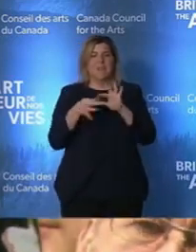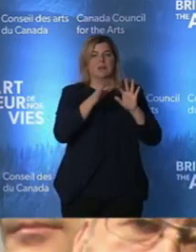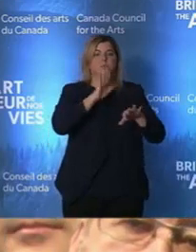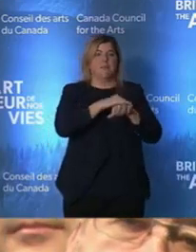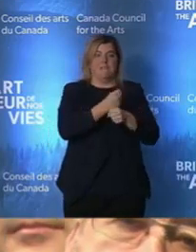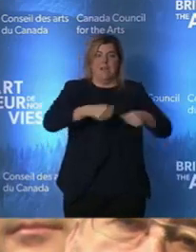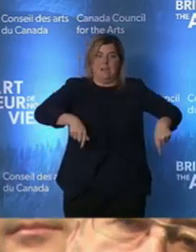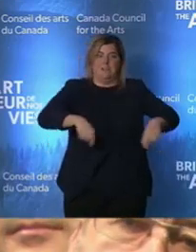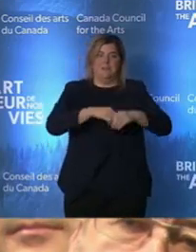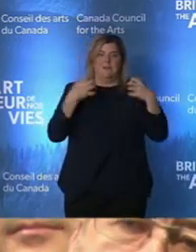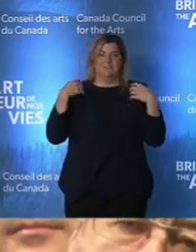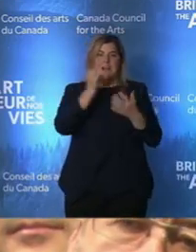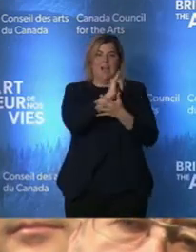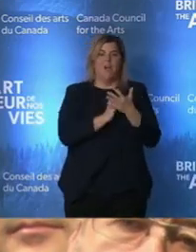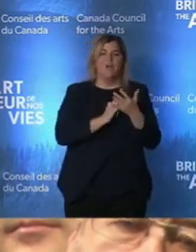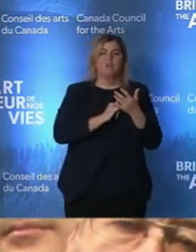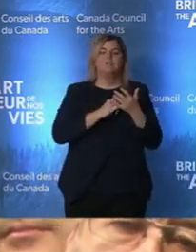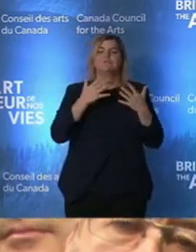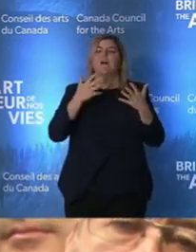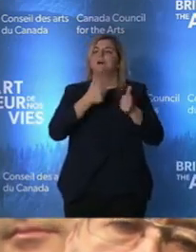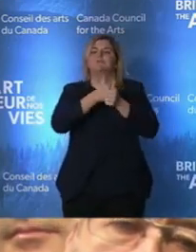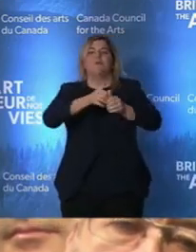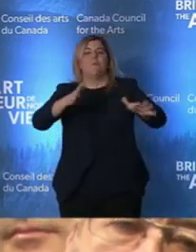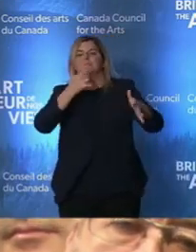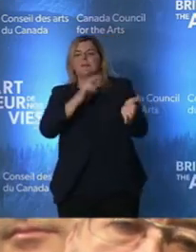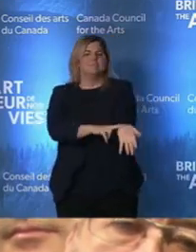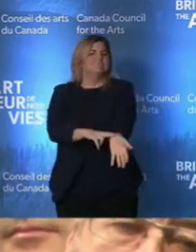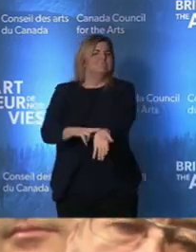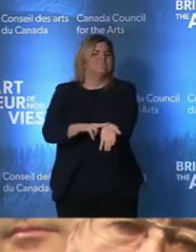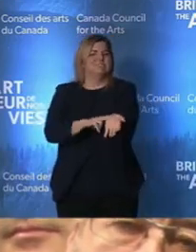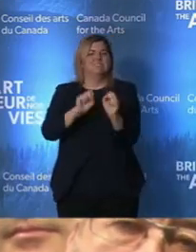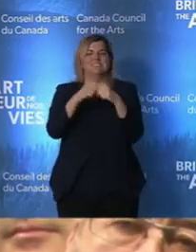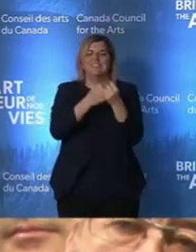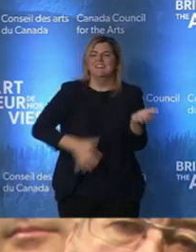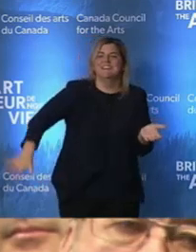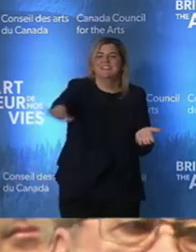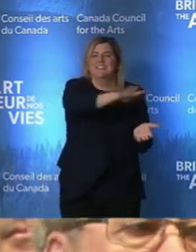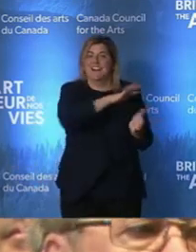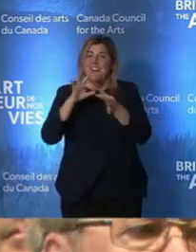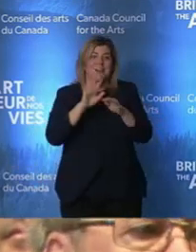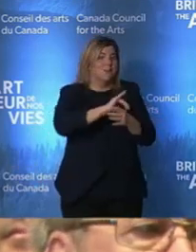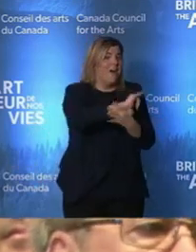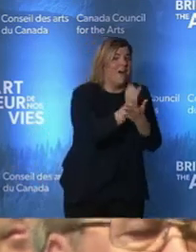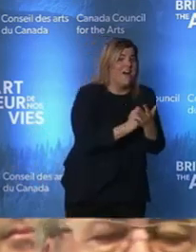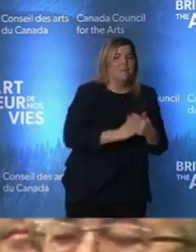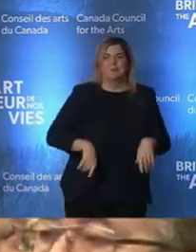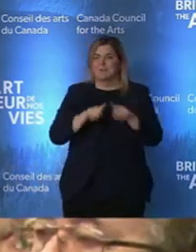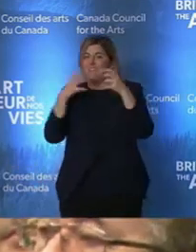that are relevant to the arts and the Canada Council, and as a result of the announcement